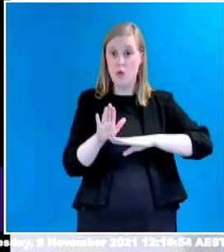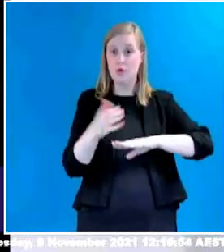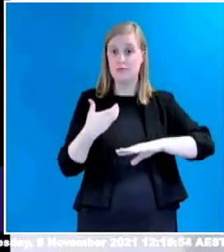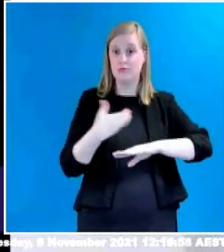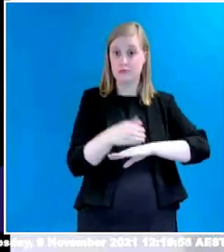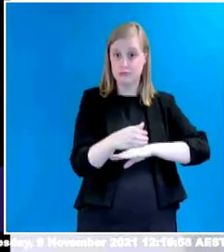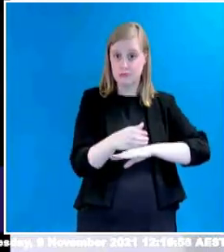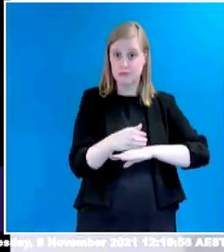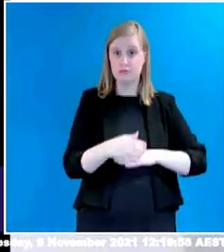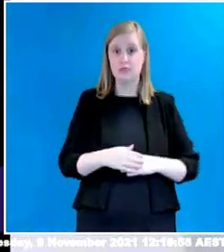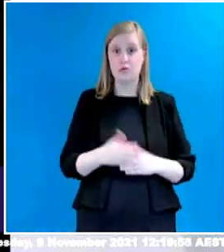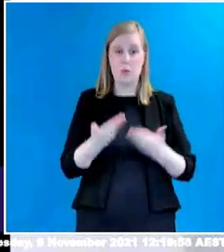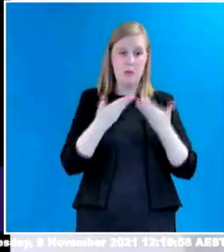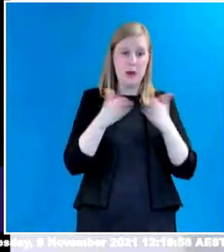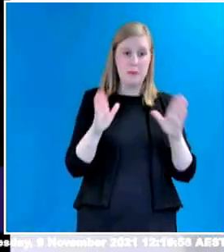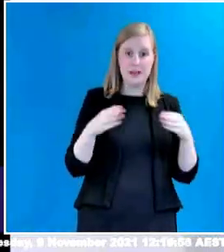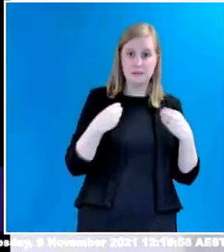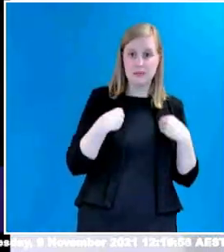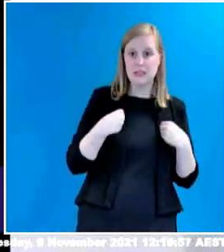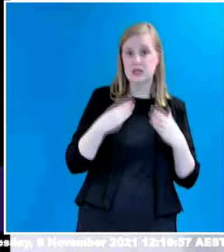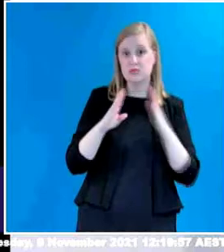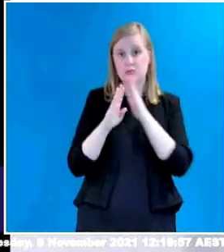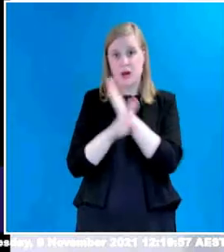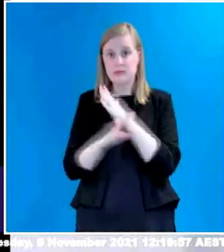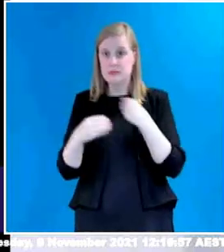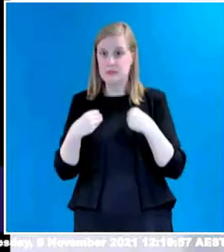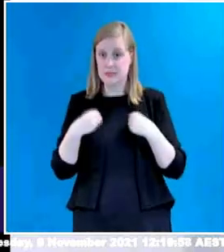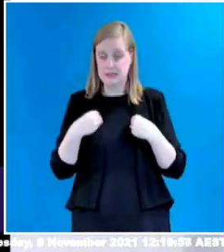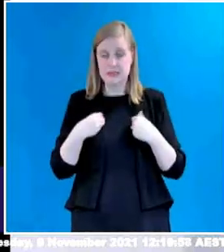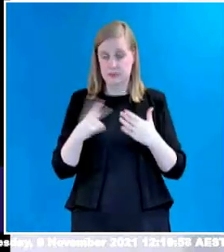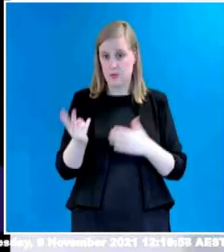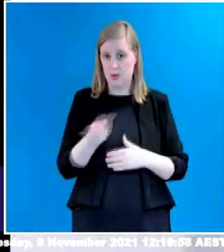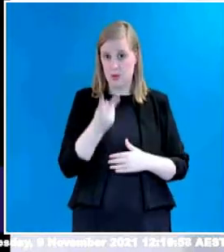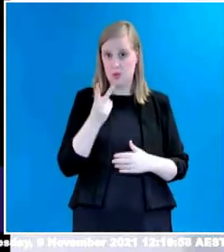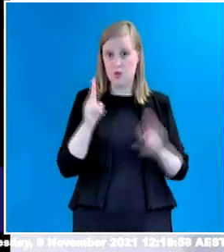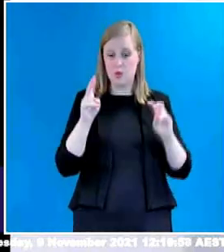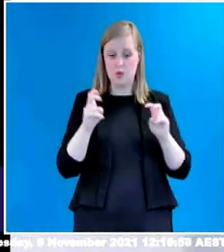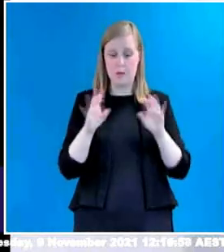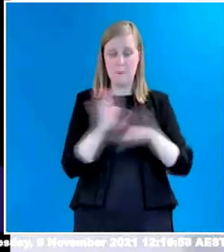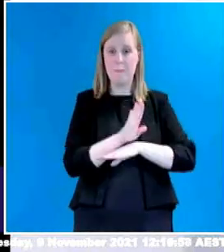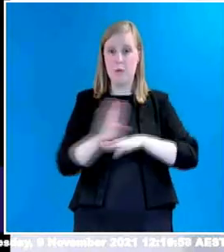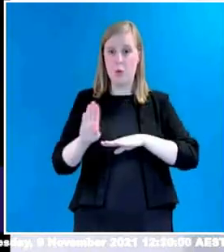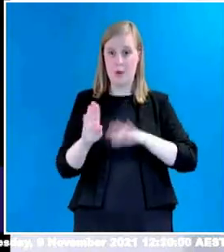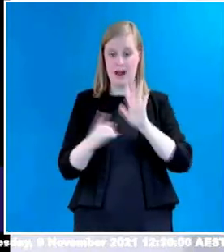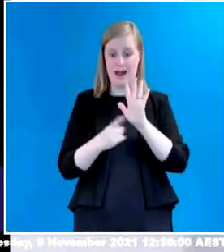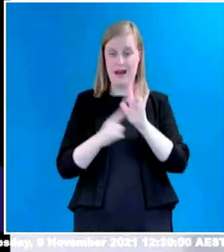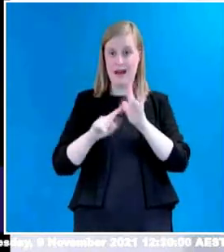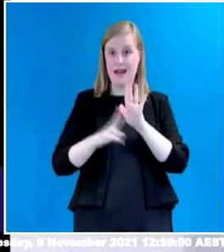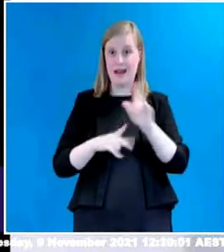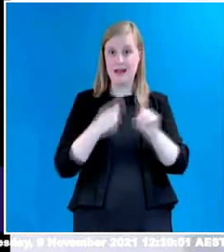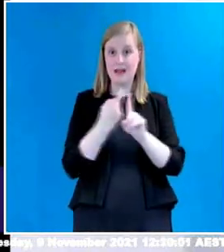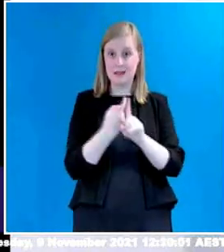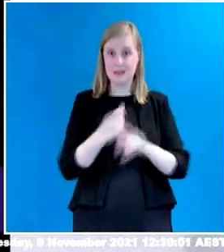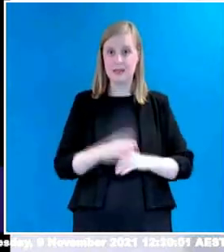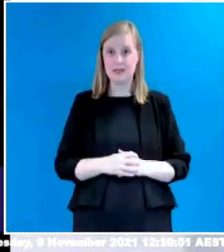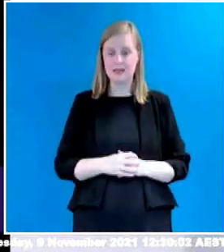To what extent has the work done on encouraging, supporting and promoting